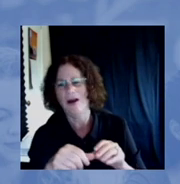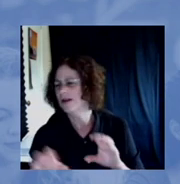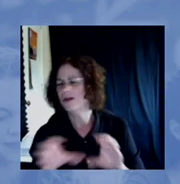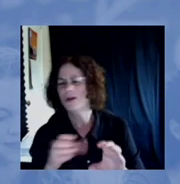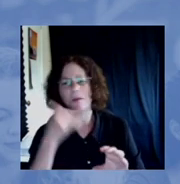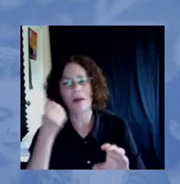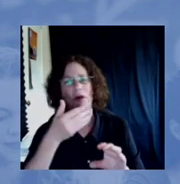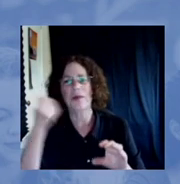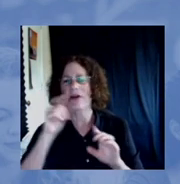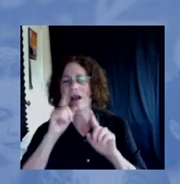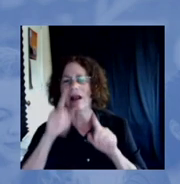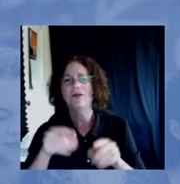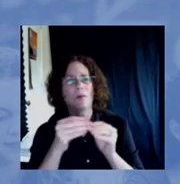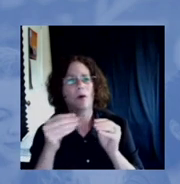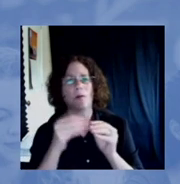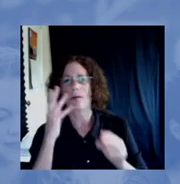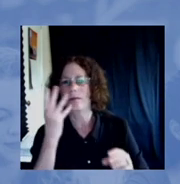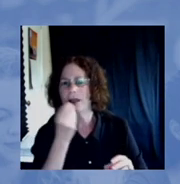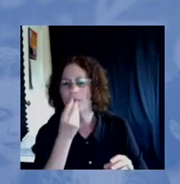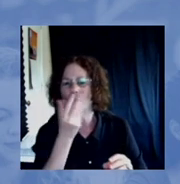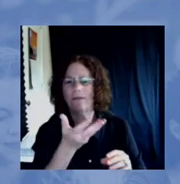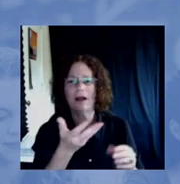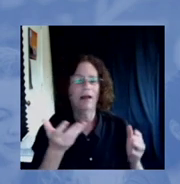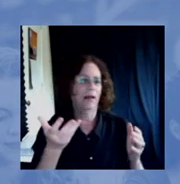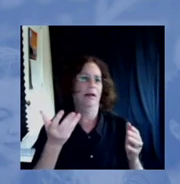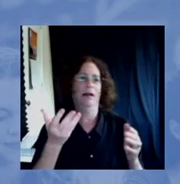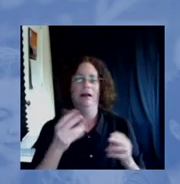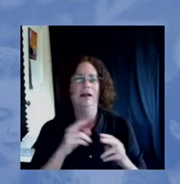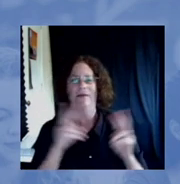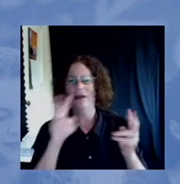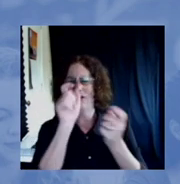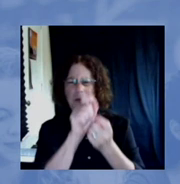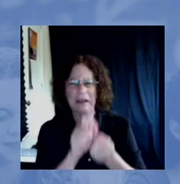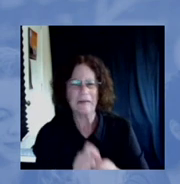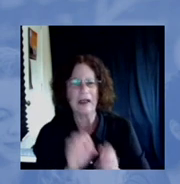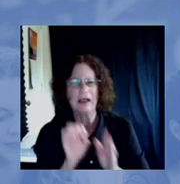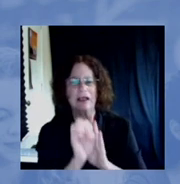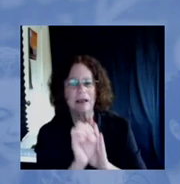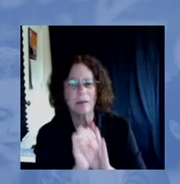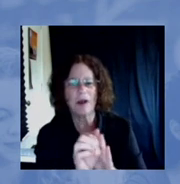MORE BEAUTIFUL IN TERMS OF REALLY THE SPECIFICITY AND EXAMPLES AND THE PRINCIPAL THANK YOU FOR